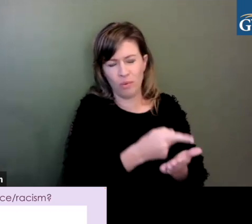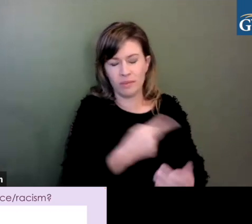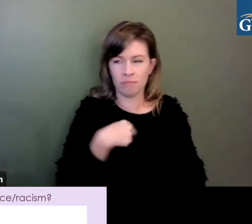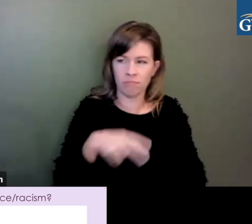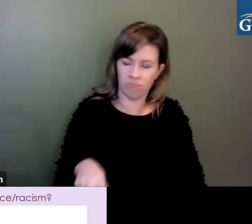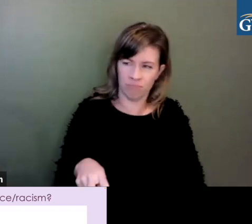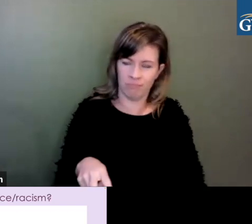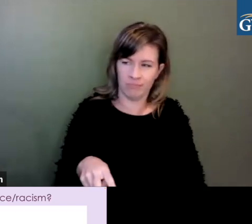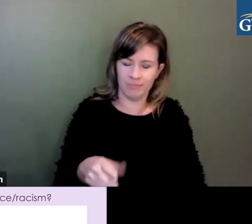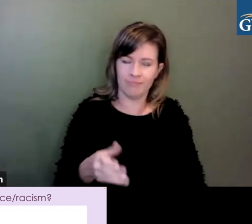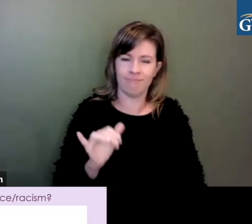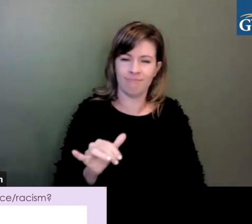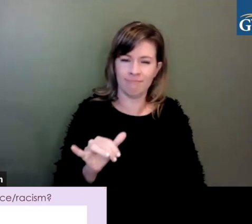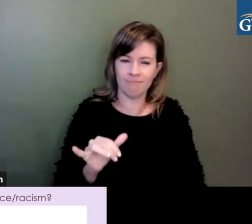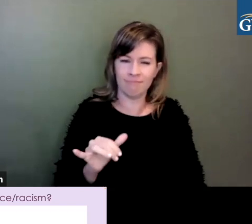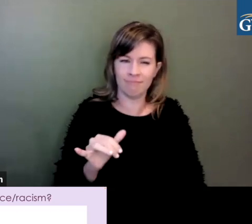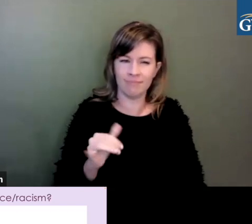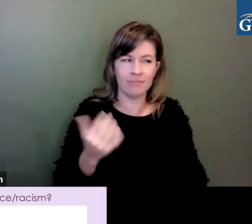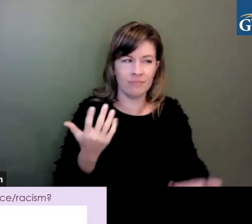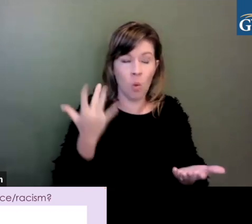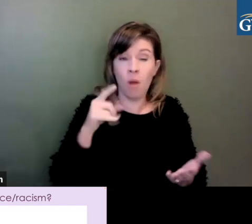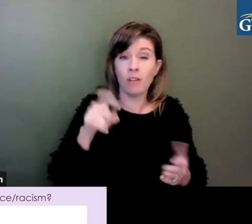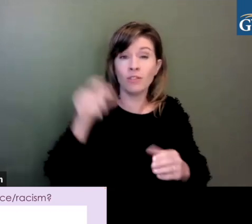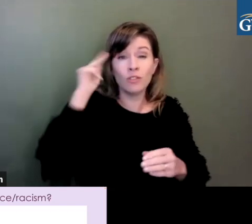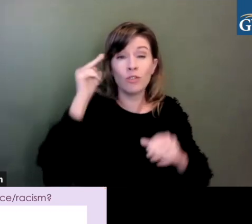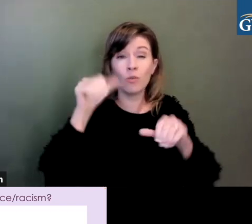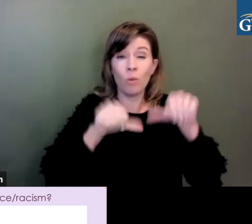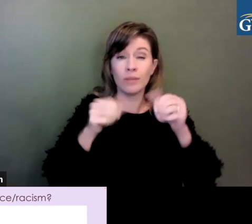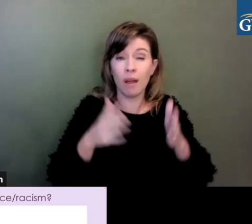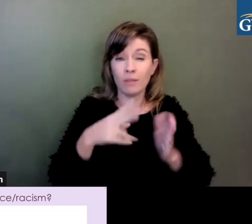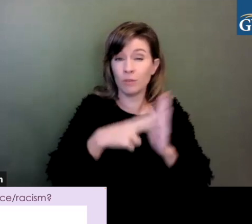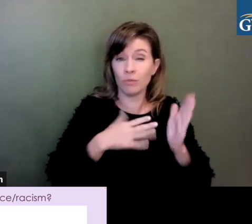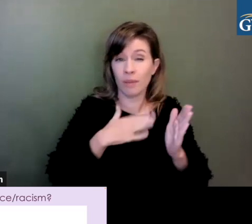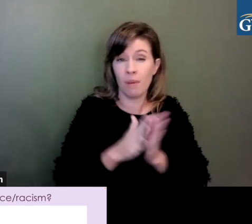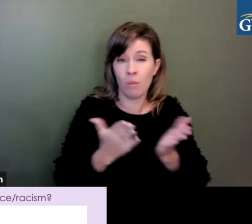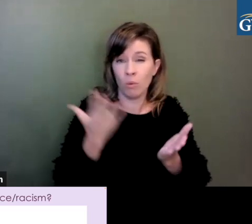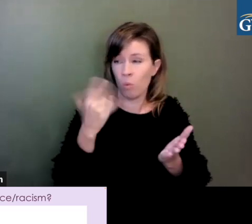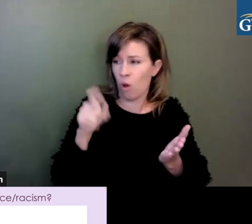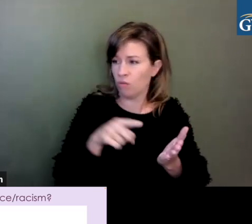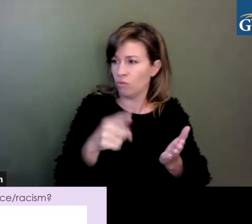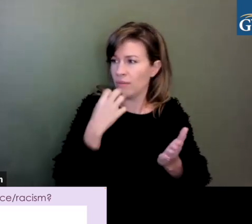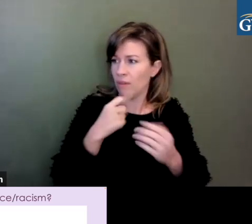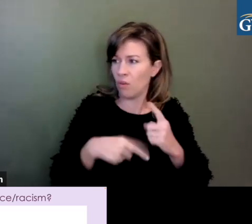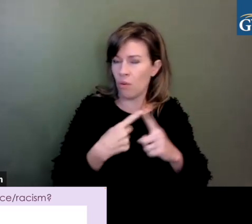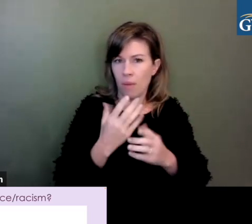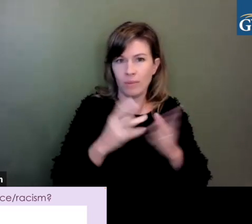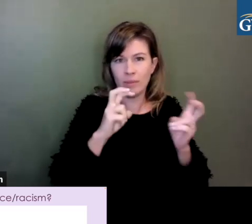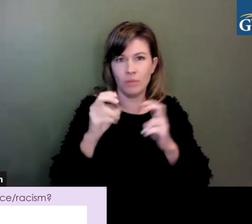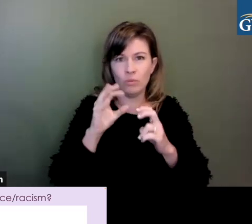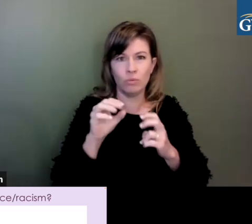Why should neuroscientists read my book? Why should they care about some of the issues that social sciences care